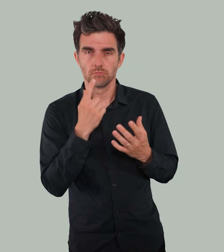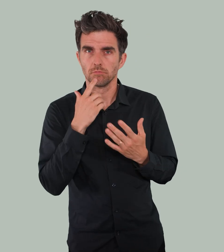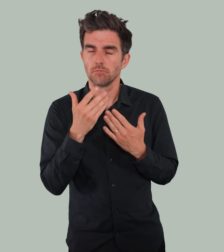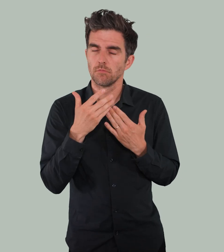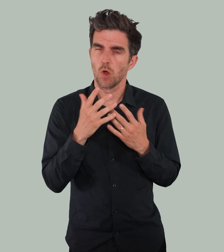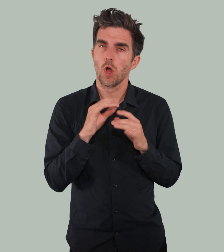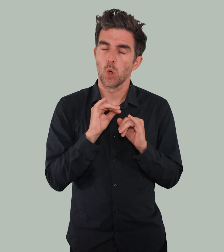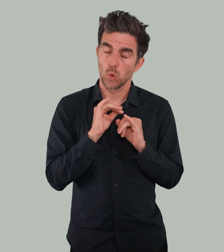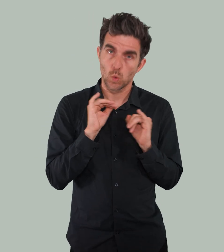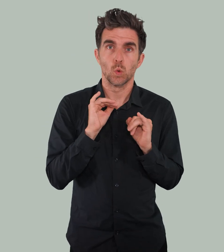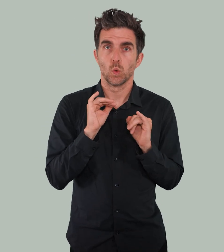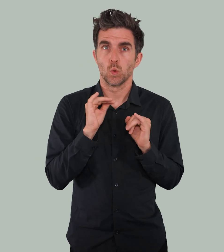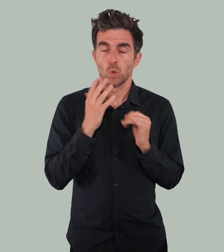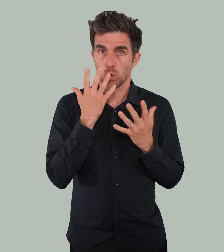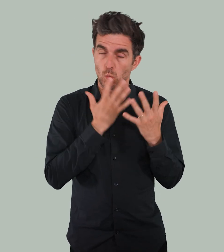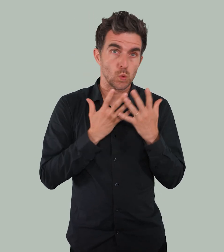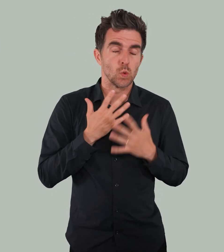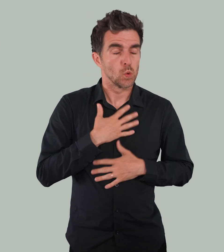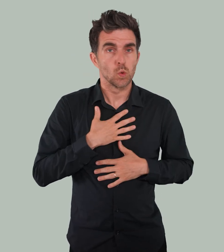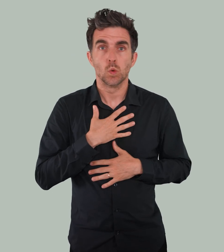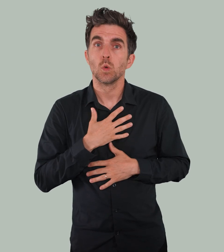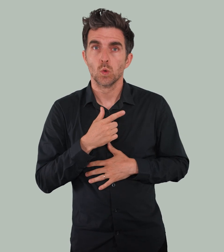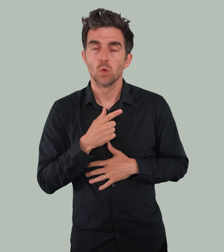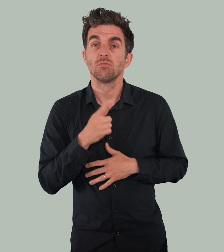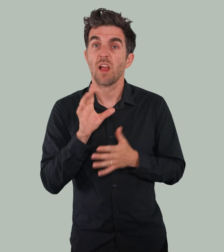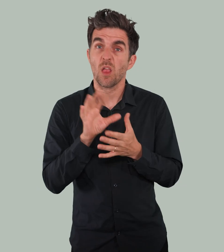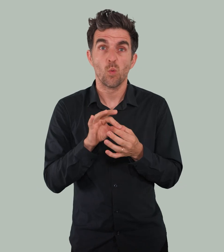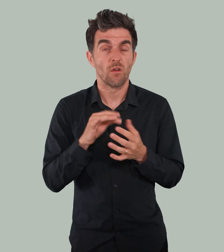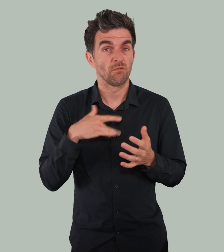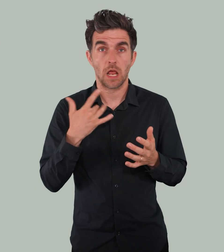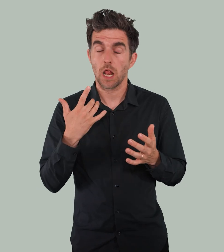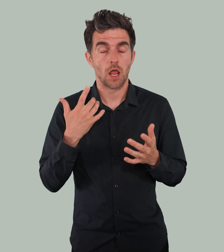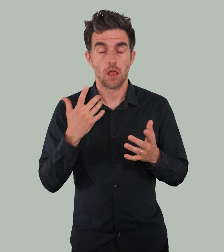describe more severe distress, including references to feeling